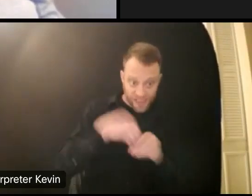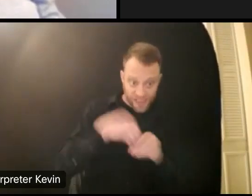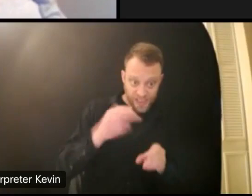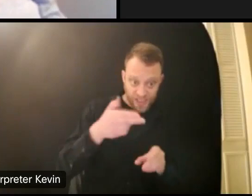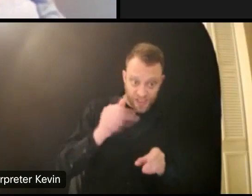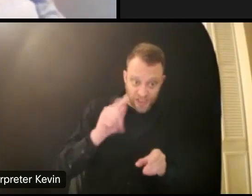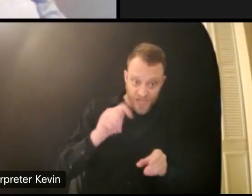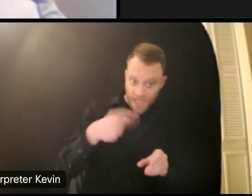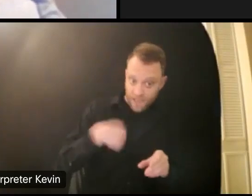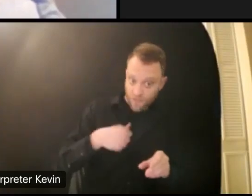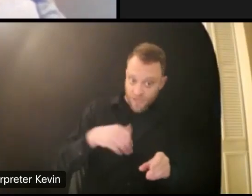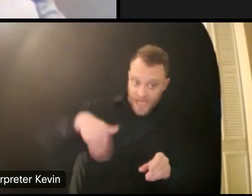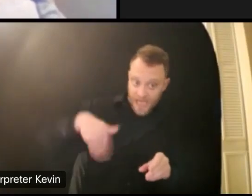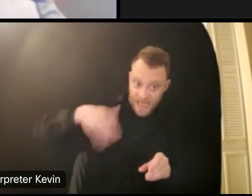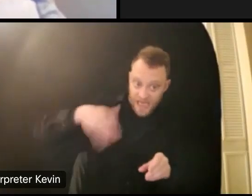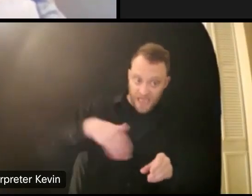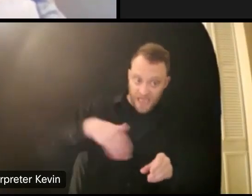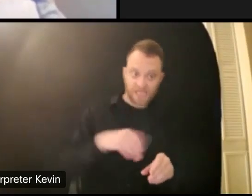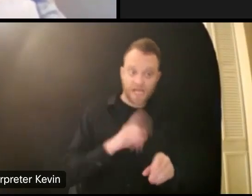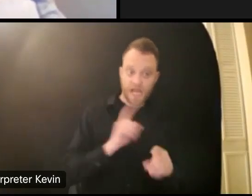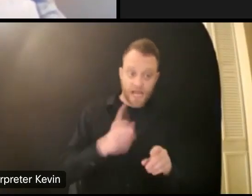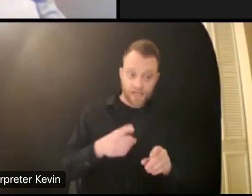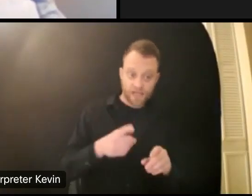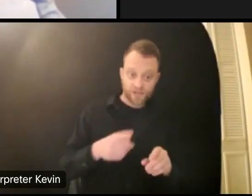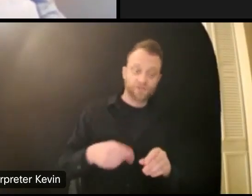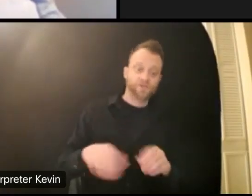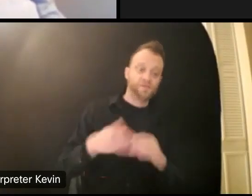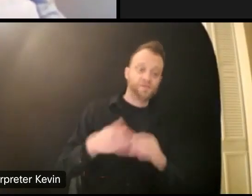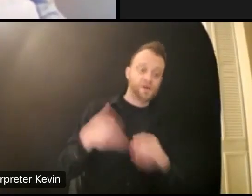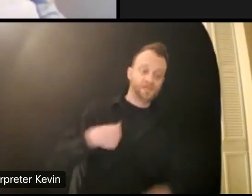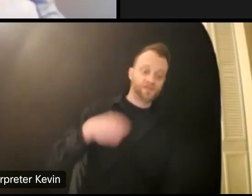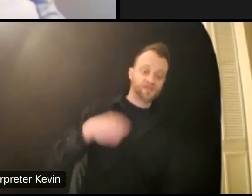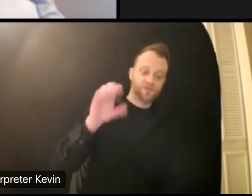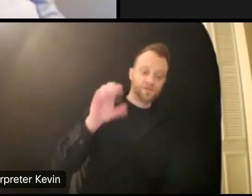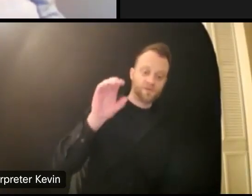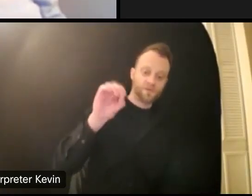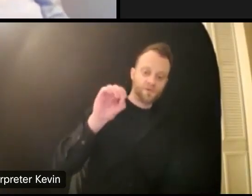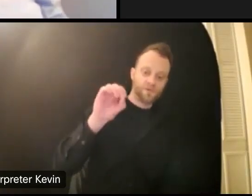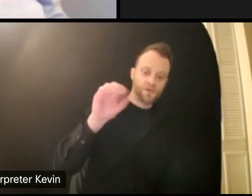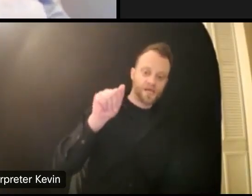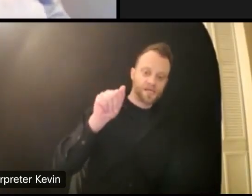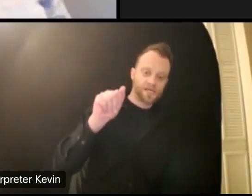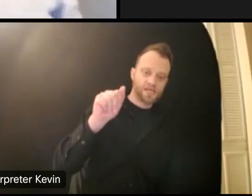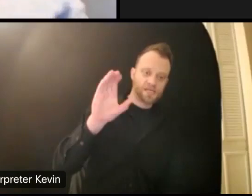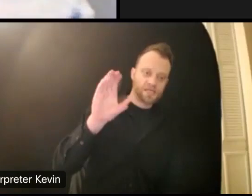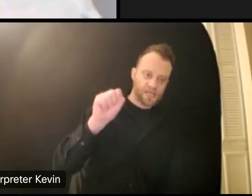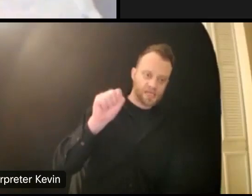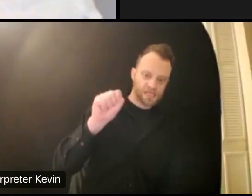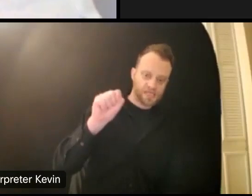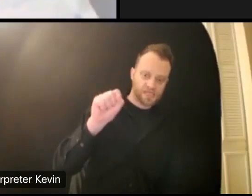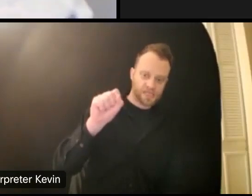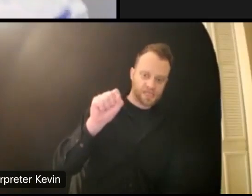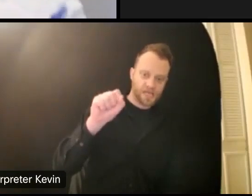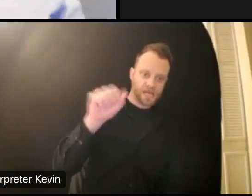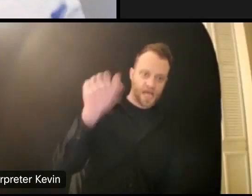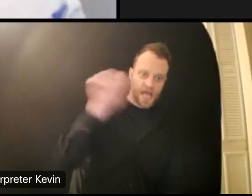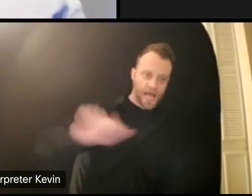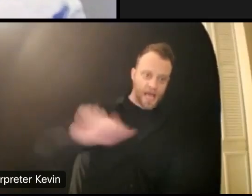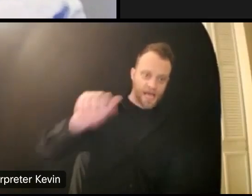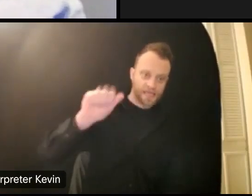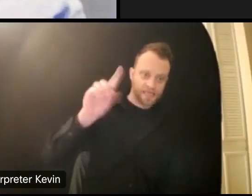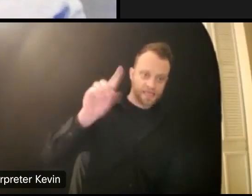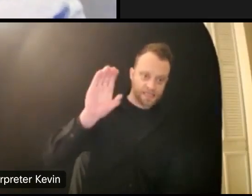oancs@dc.gov and we will respond to them for everyone who is on this call today, though ...